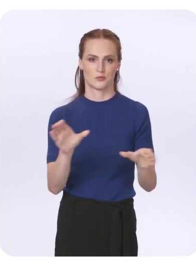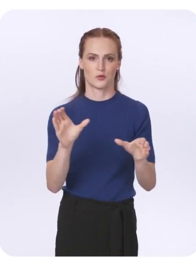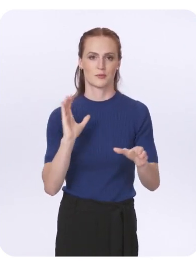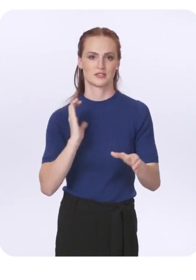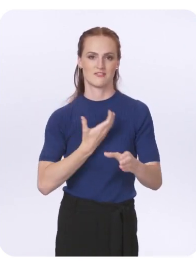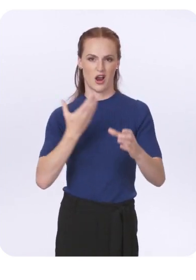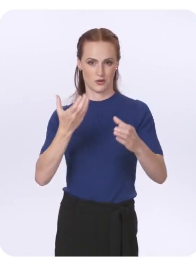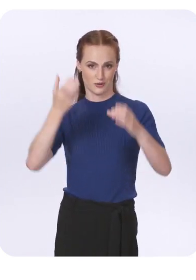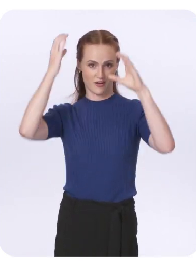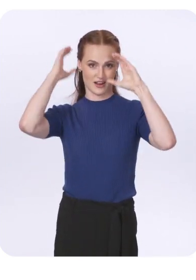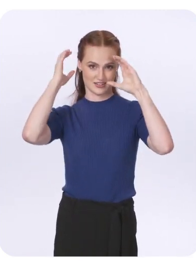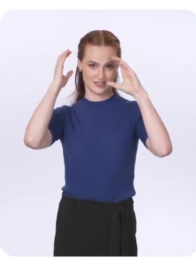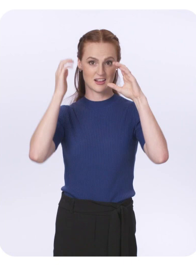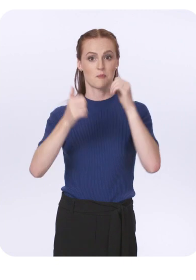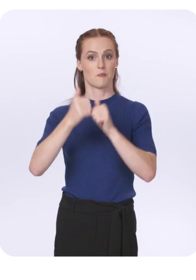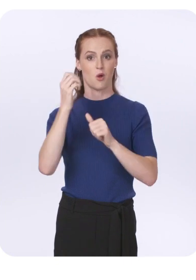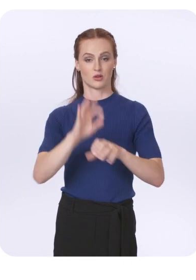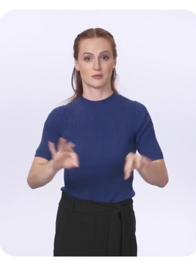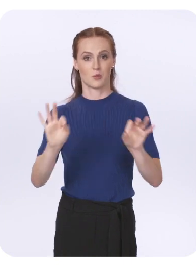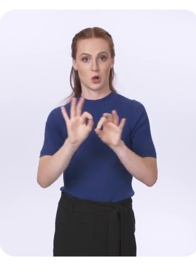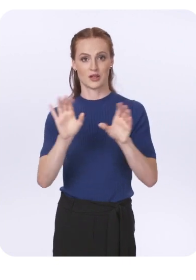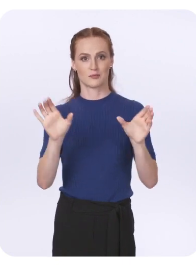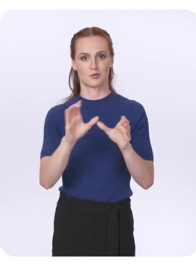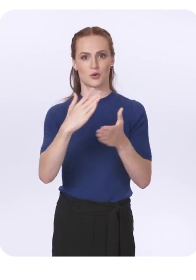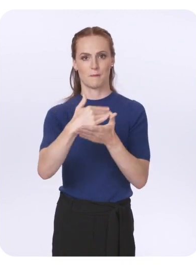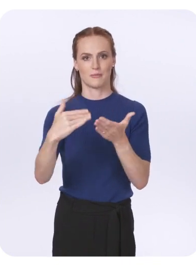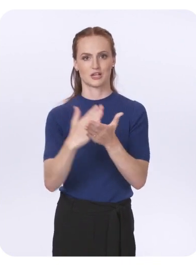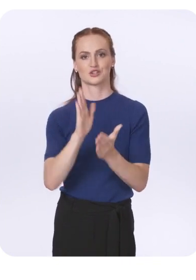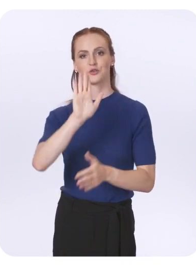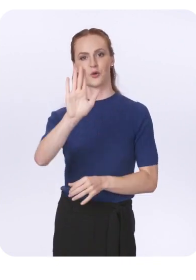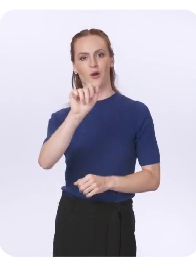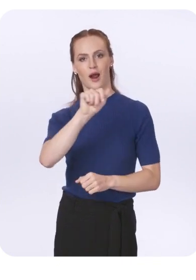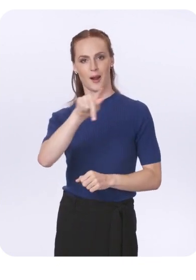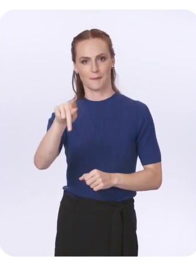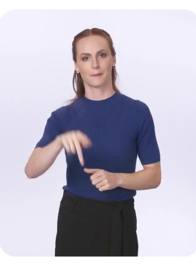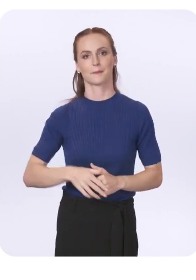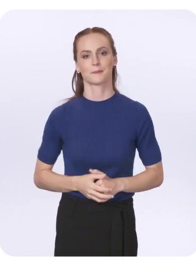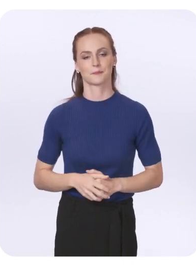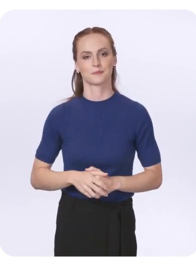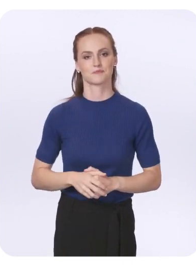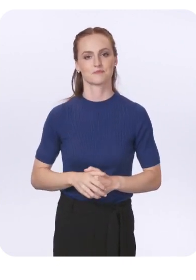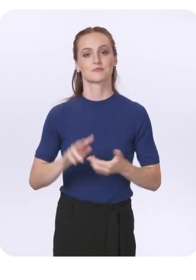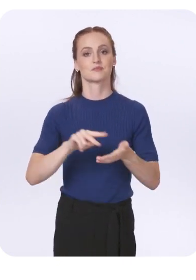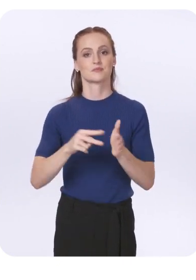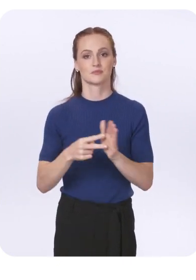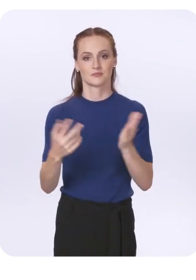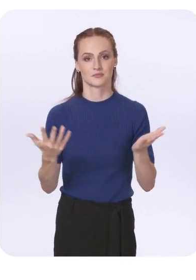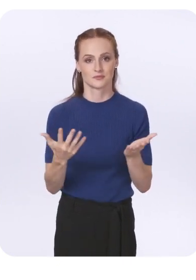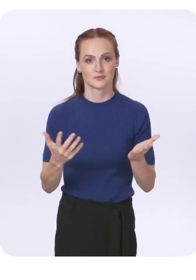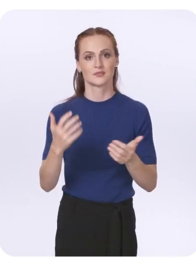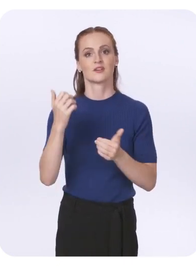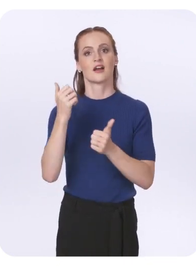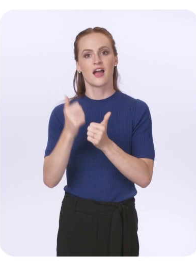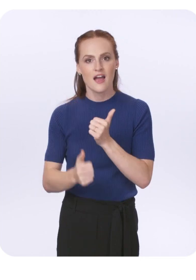and most importantly, the perf budget of your apps. And that means that at every single juncture